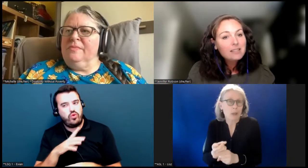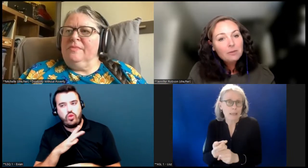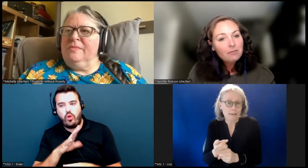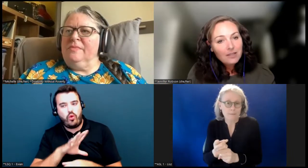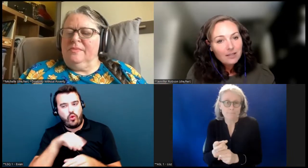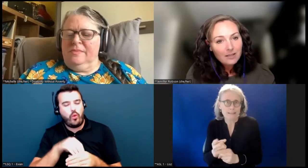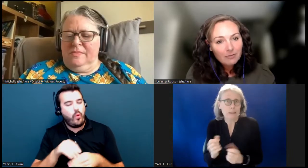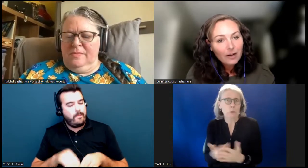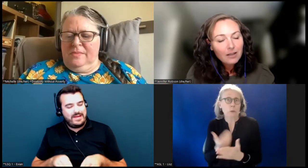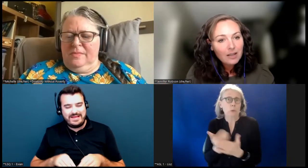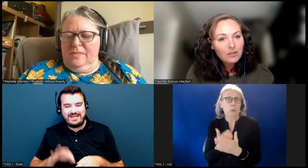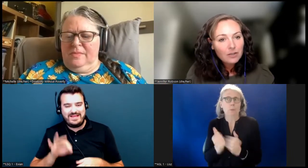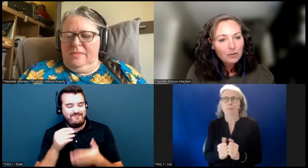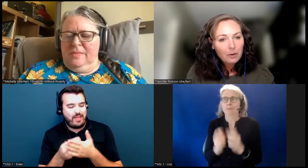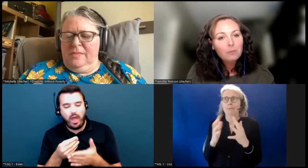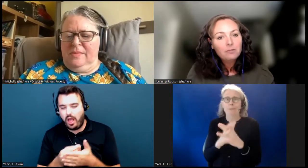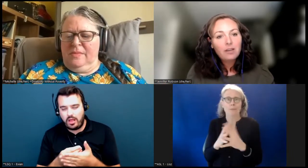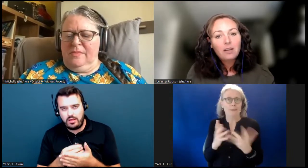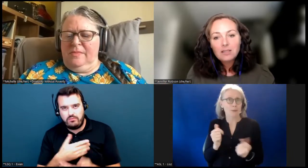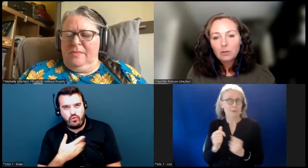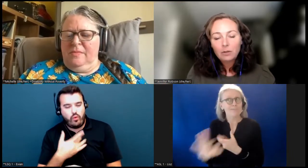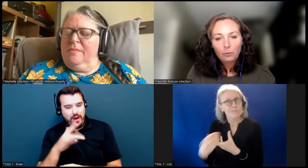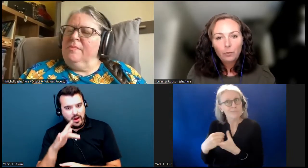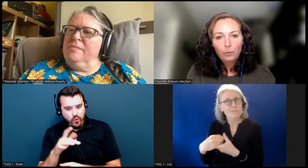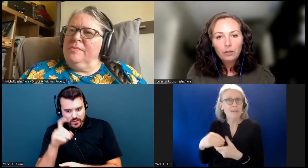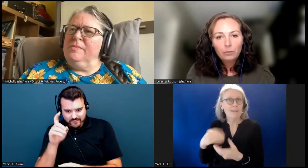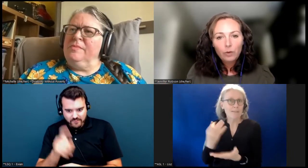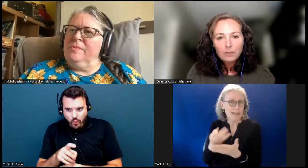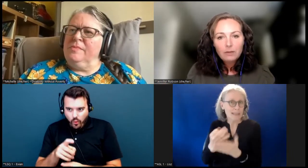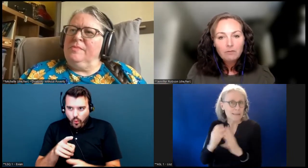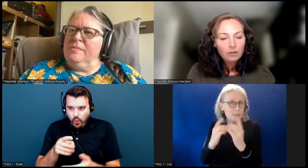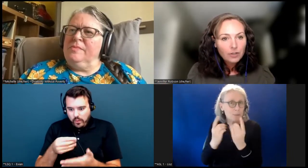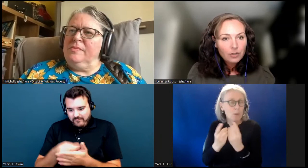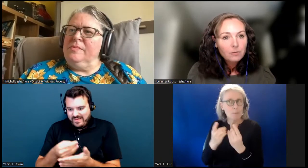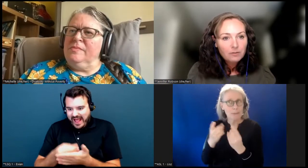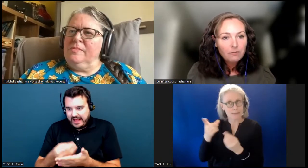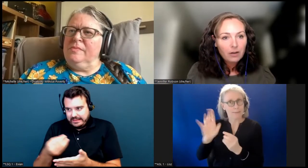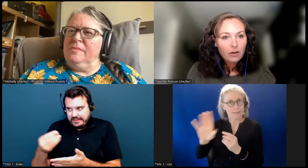HAS TO BE FUNDED. SO THE DEPARTMENT OF FINANCE WILL WANT TO BE INVOLVED IN TERMS OF FIGURING